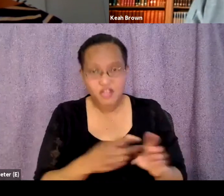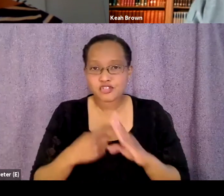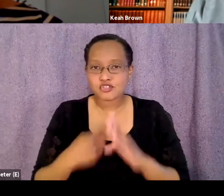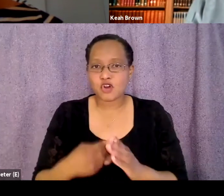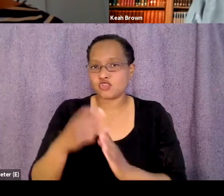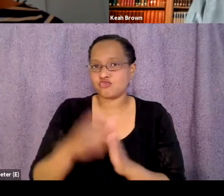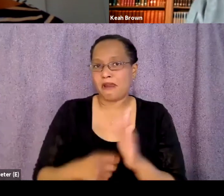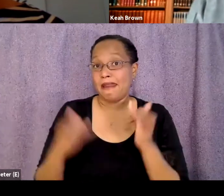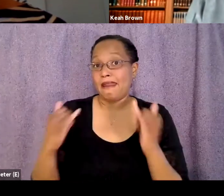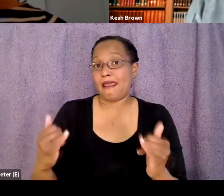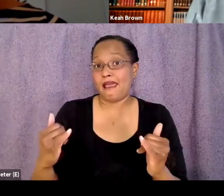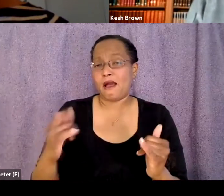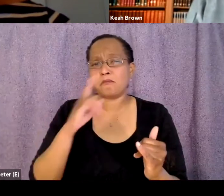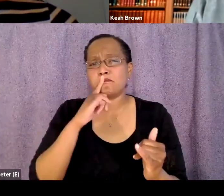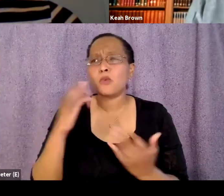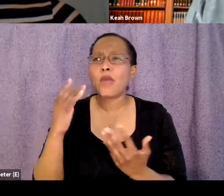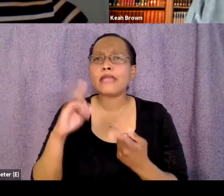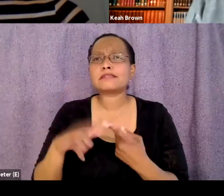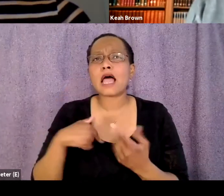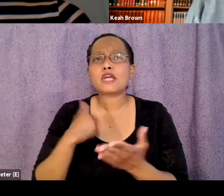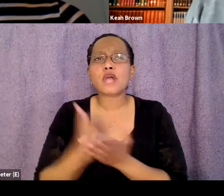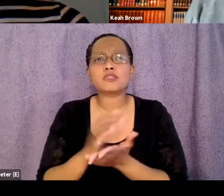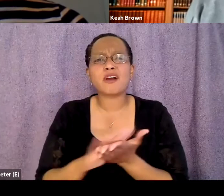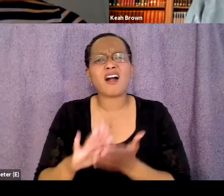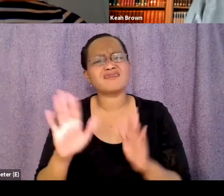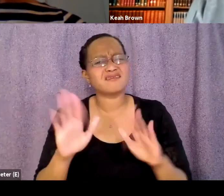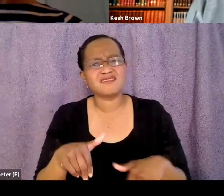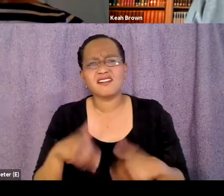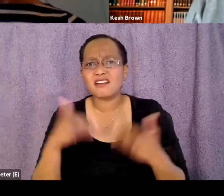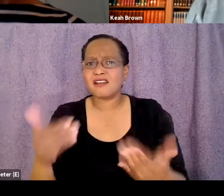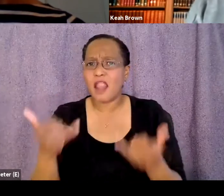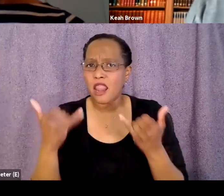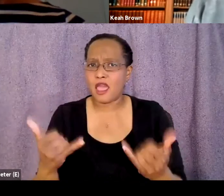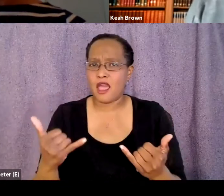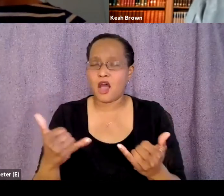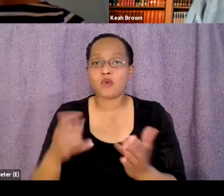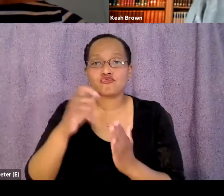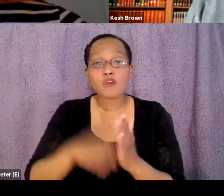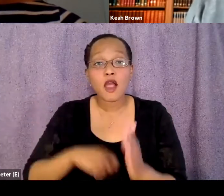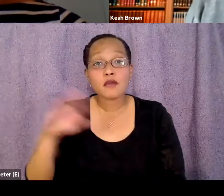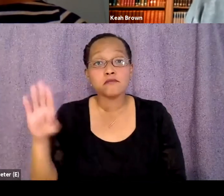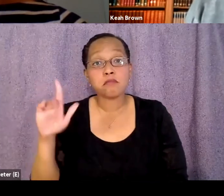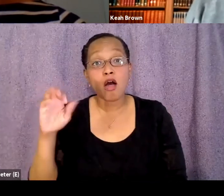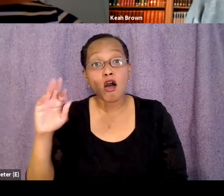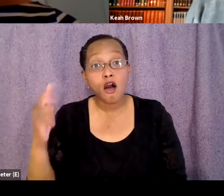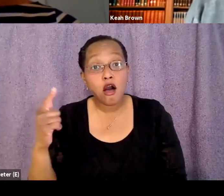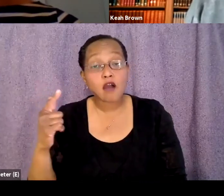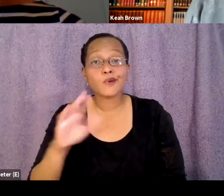you can afford to start writing now write a blog. Keah Brown: You know, make sure that your presence on social media is there because